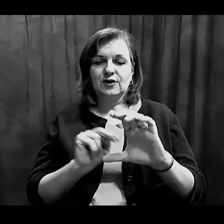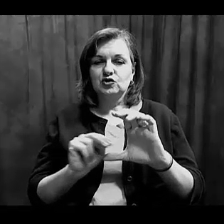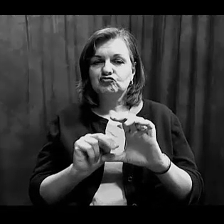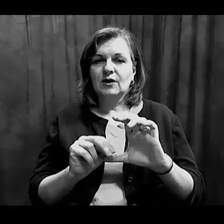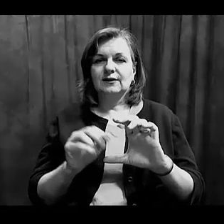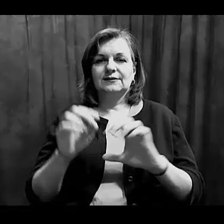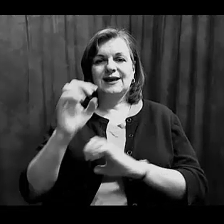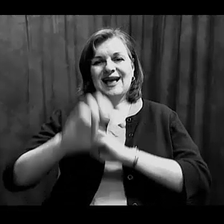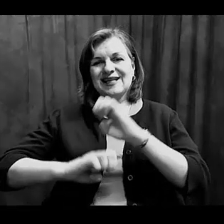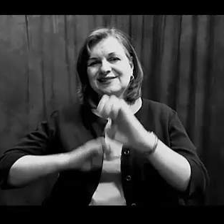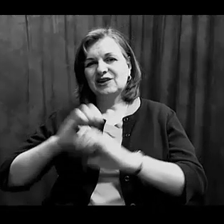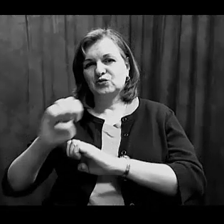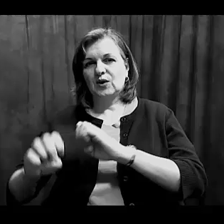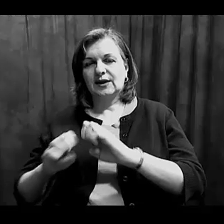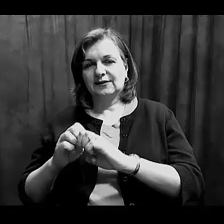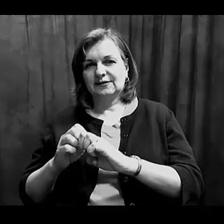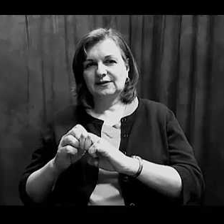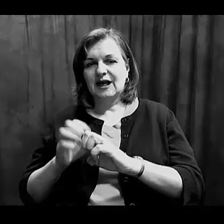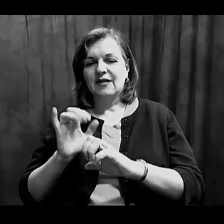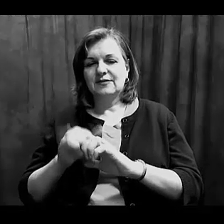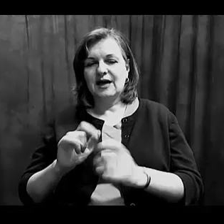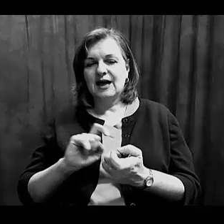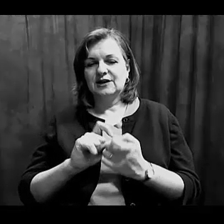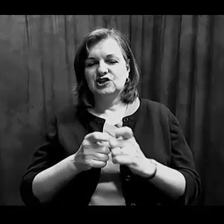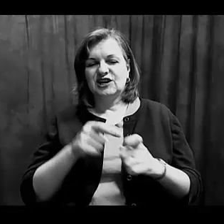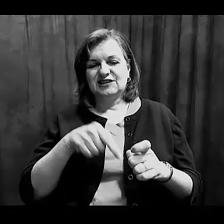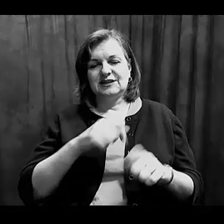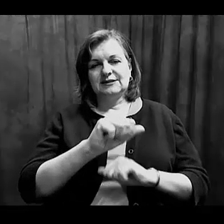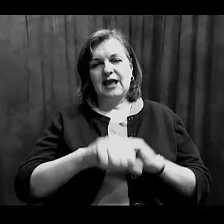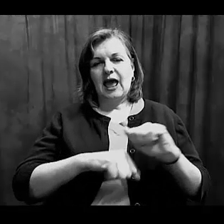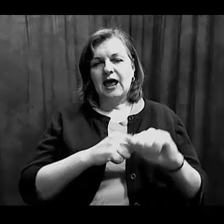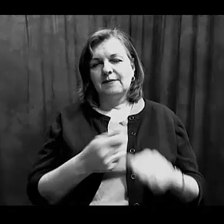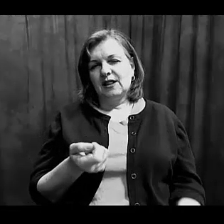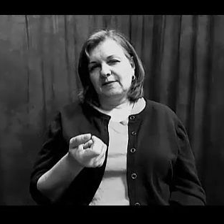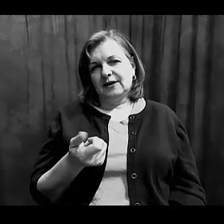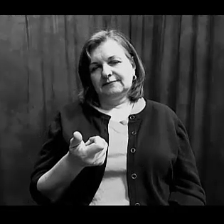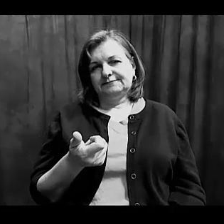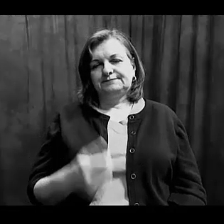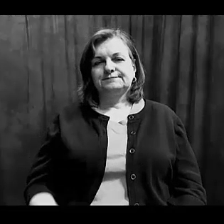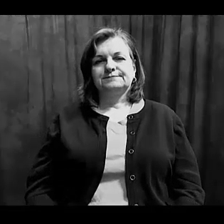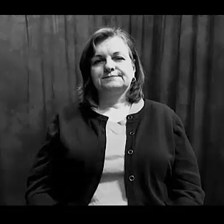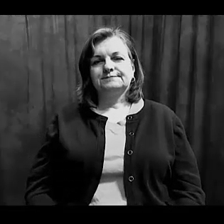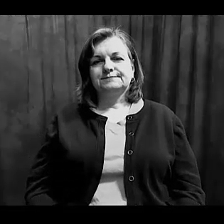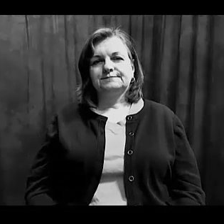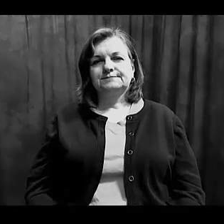neutrons, electrons we're going to change this atom slightly